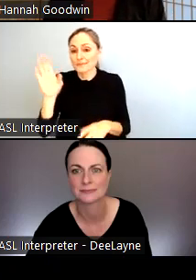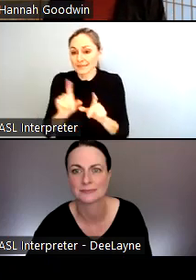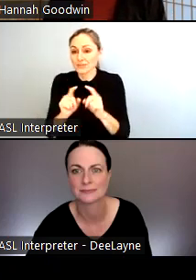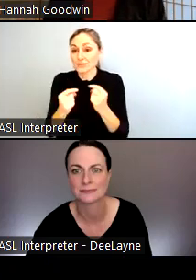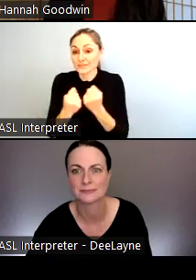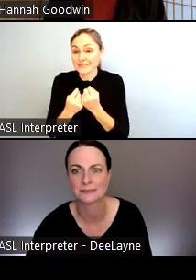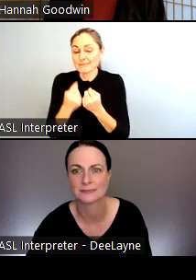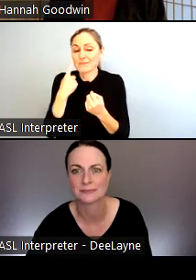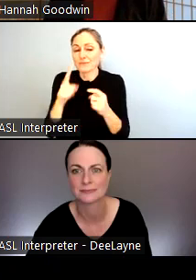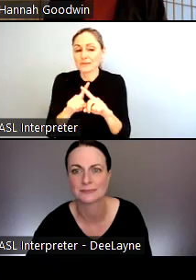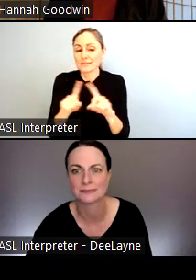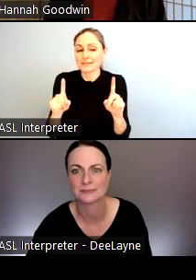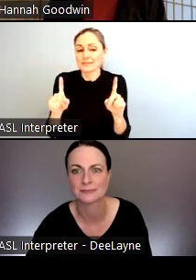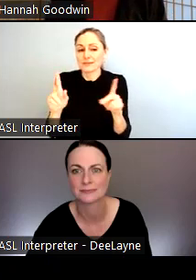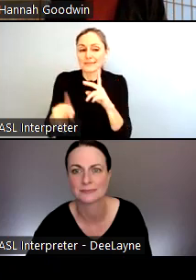for a different type of session.